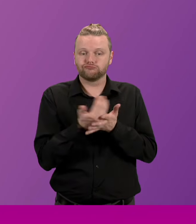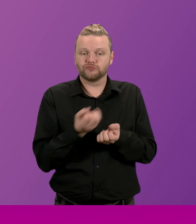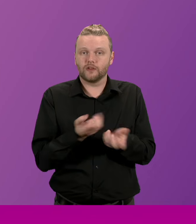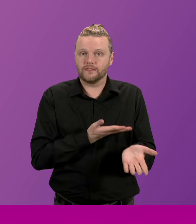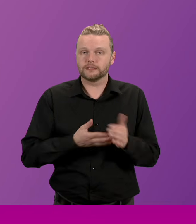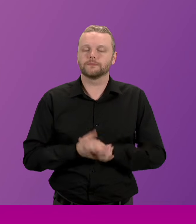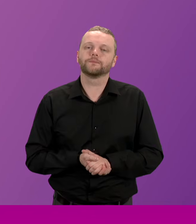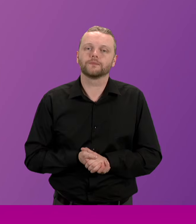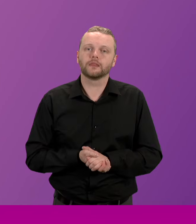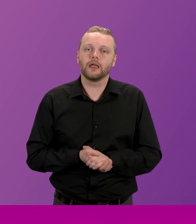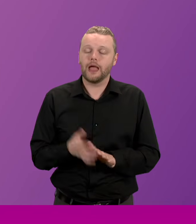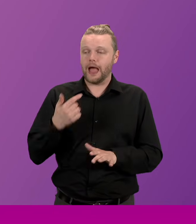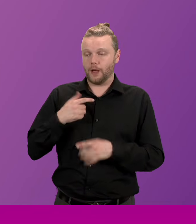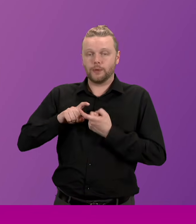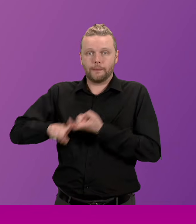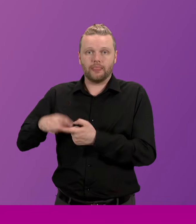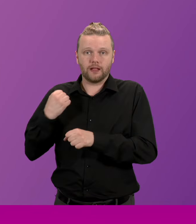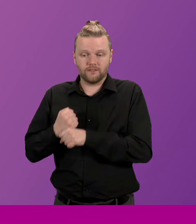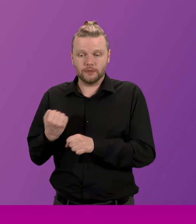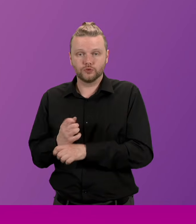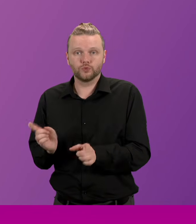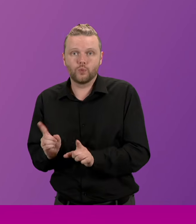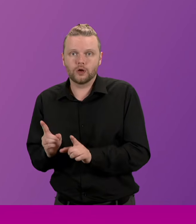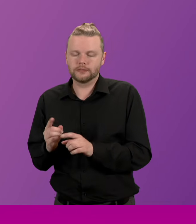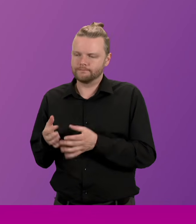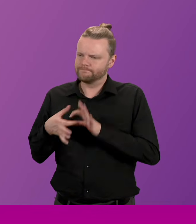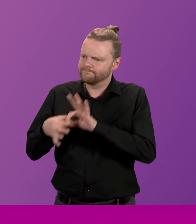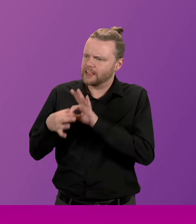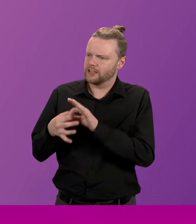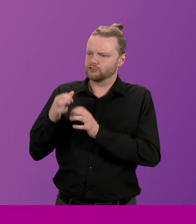I commit the Government to engaging constructively with members of Parliament on the issue, because